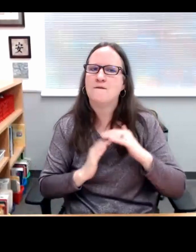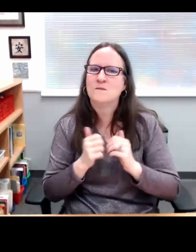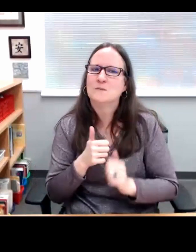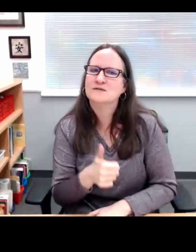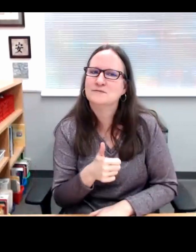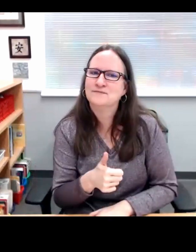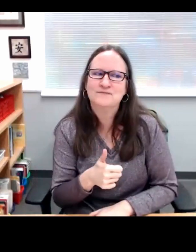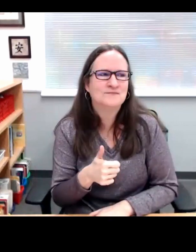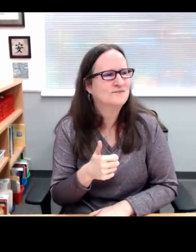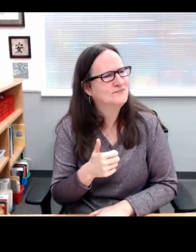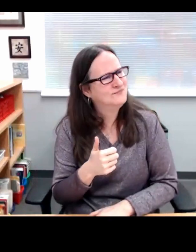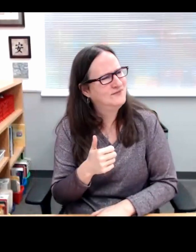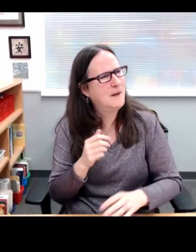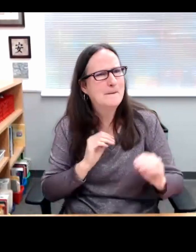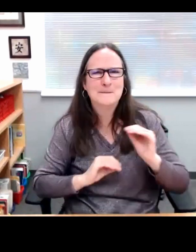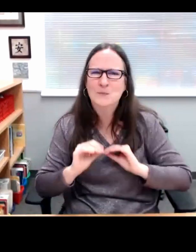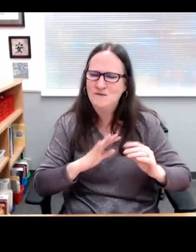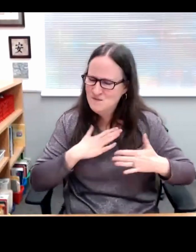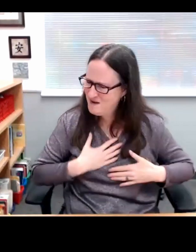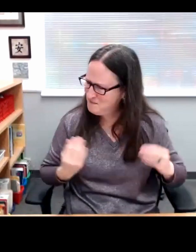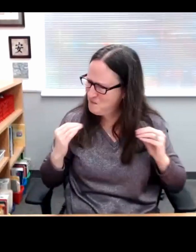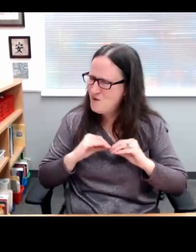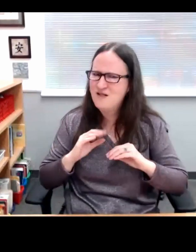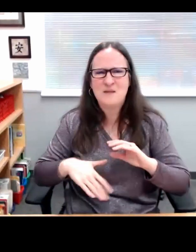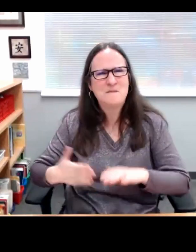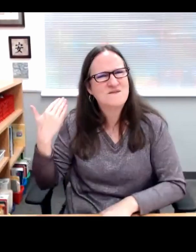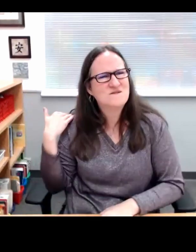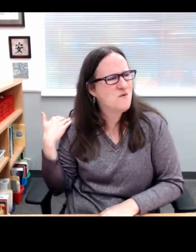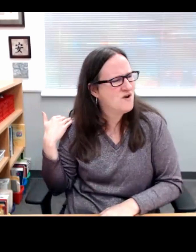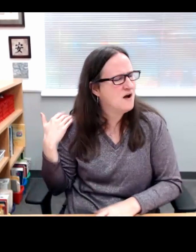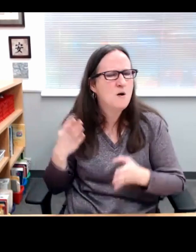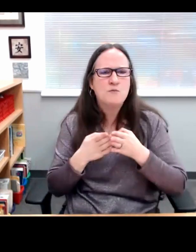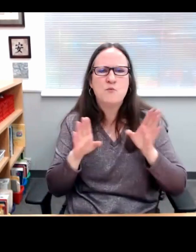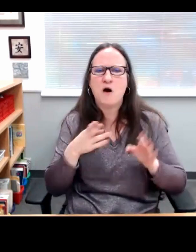when they're feeling comfortable with themselves, knowing that they can move their bodies,